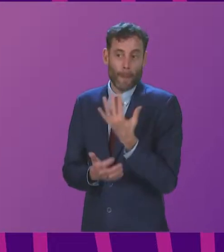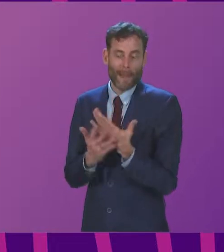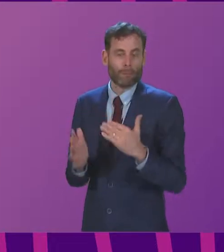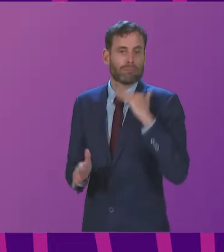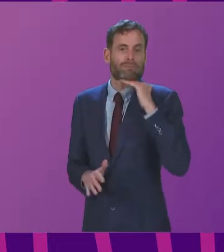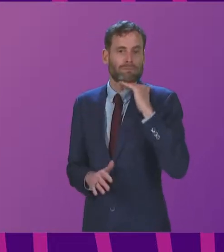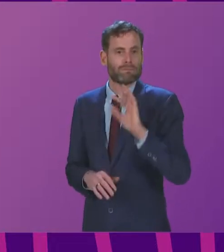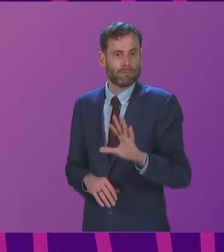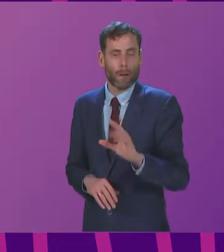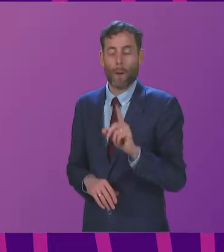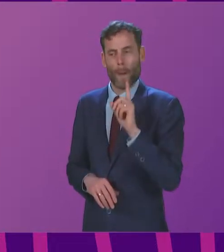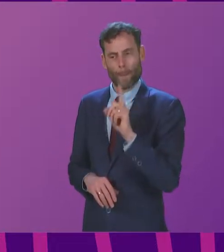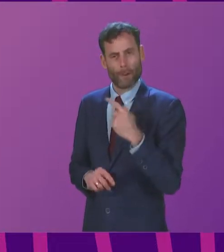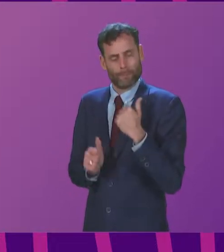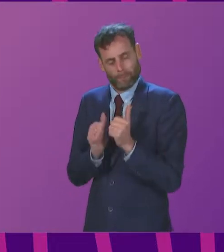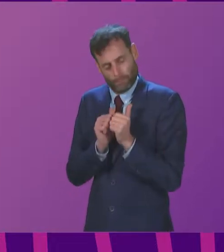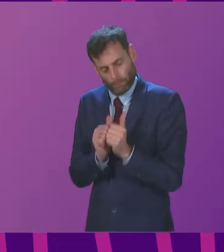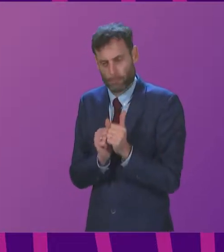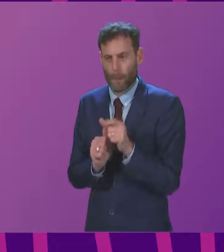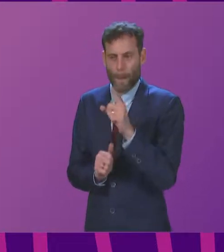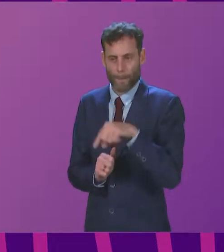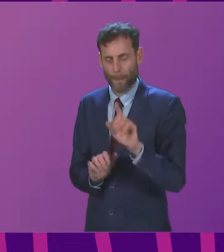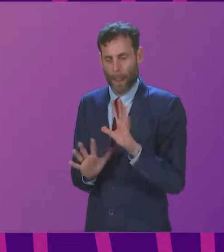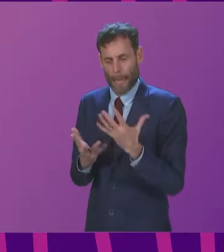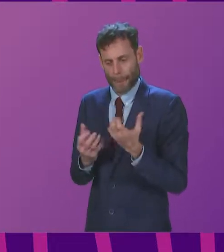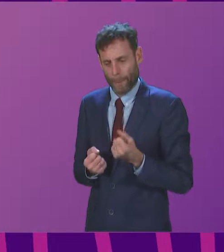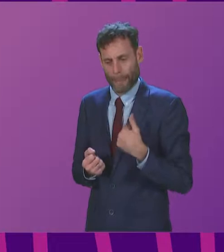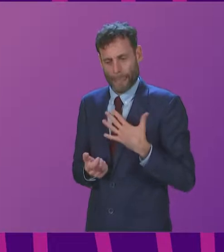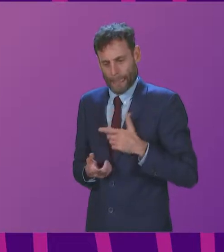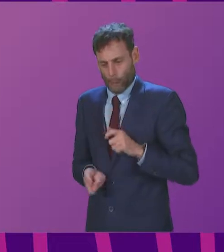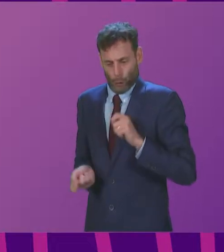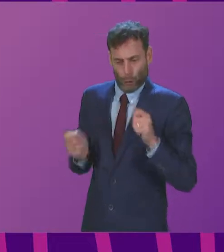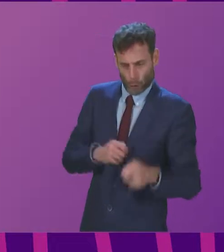I am also deeply grateful for all the sacrifices that everyone has made and continues to make.